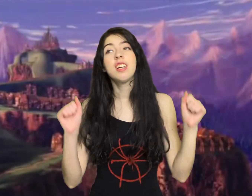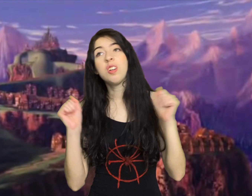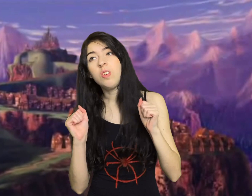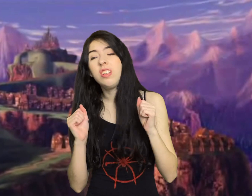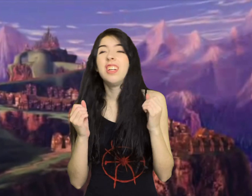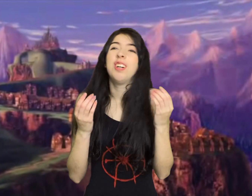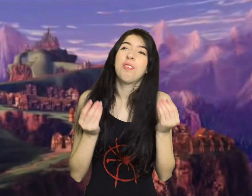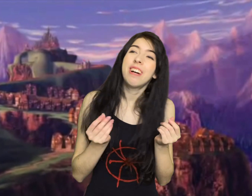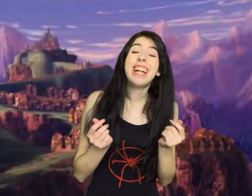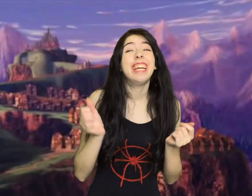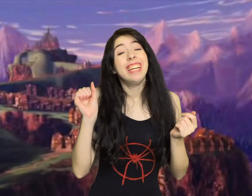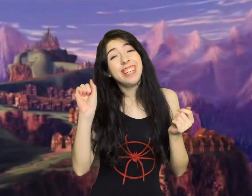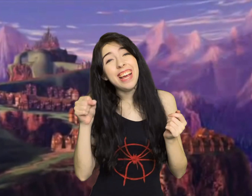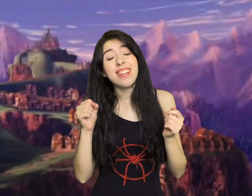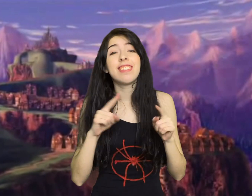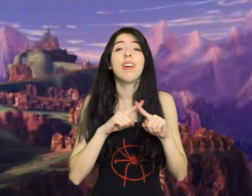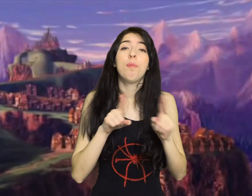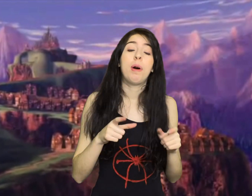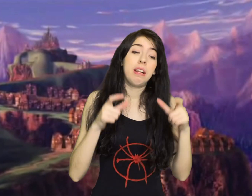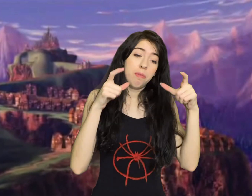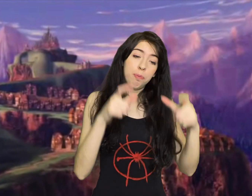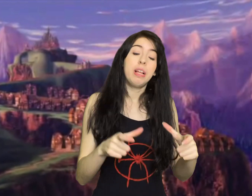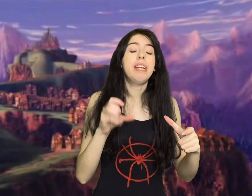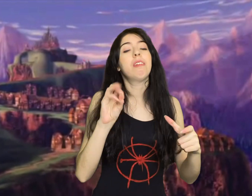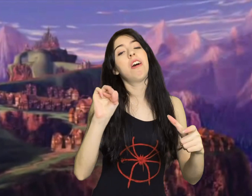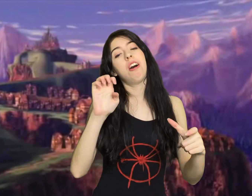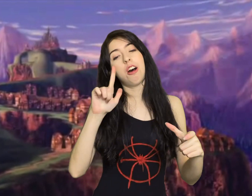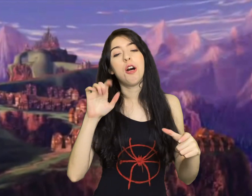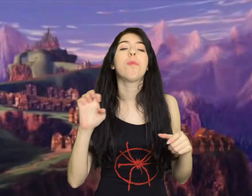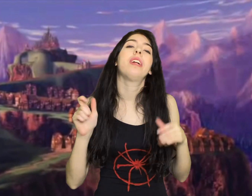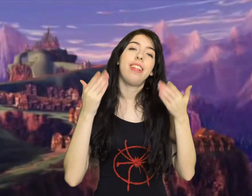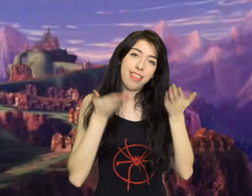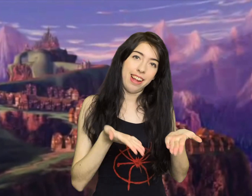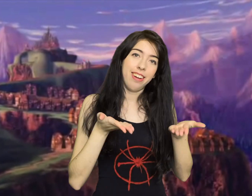COLD WET YES BUT PLATE OMELETTE THERE